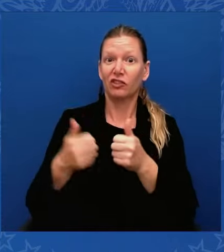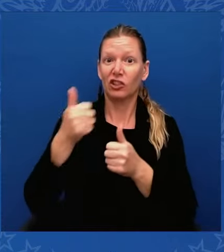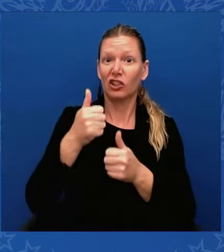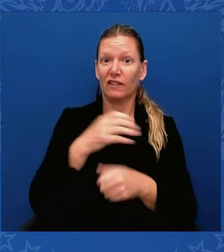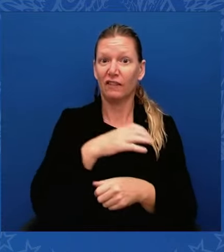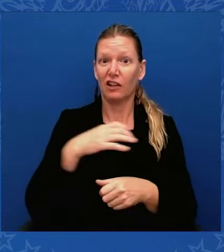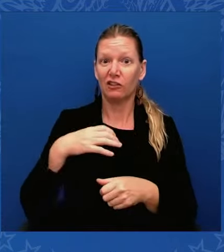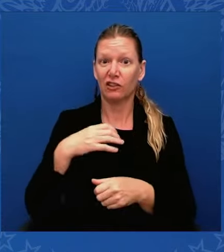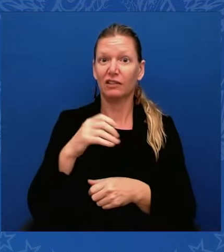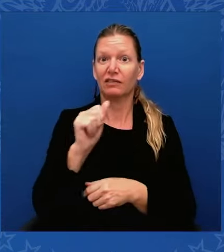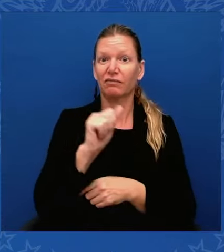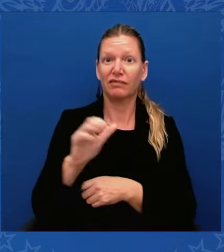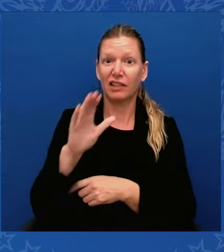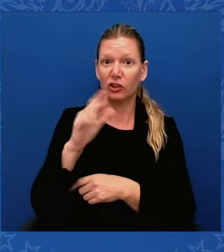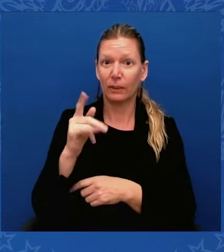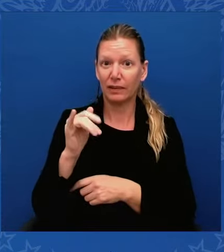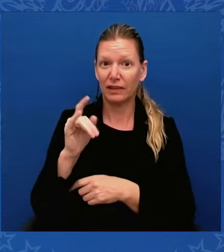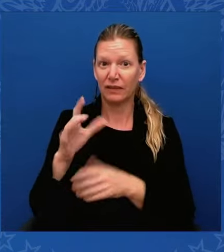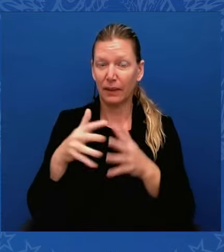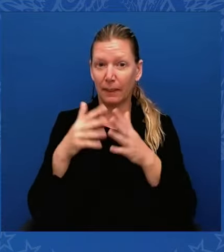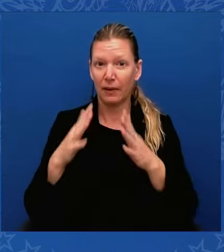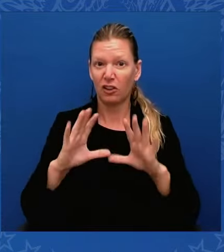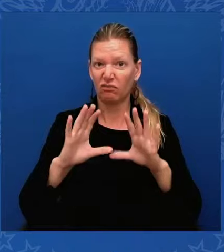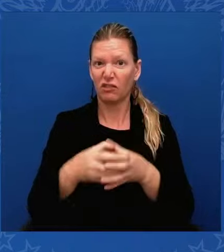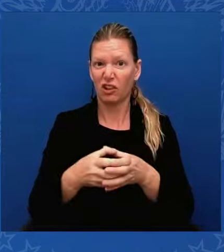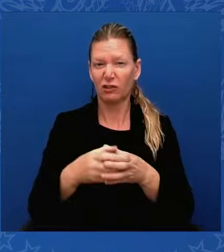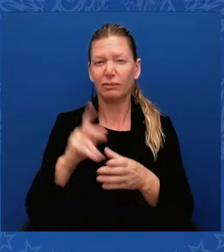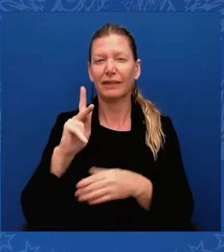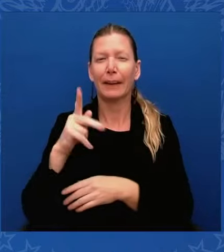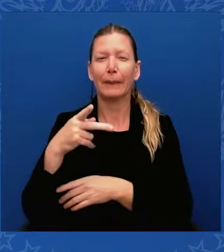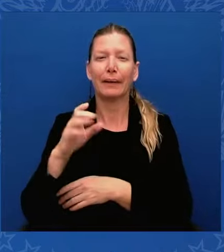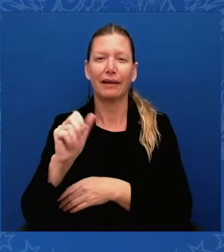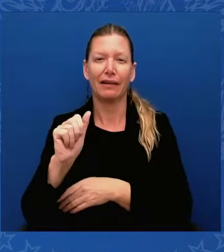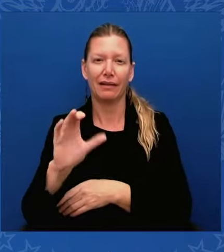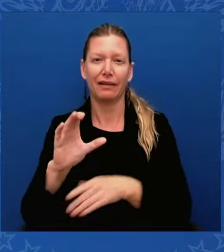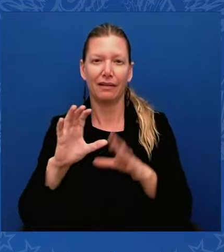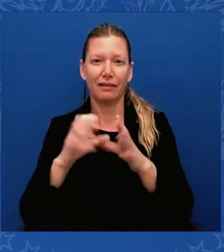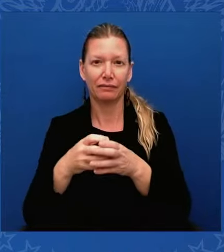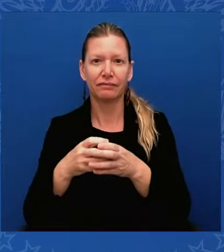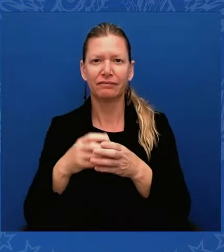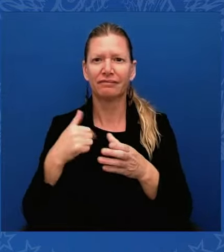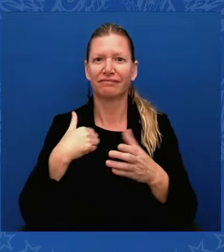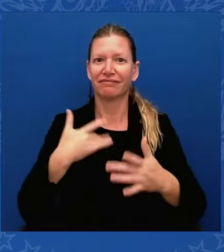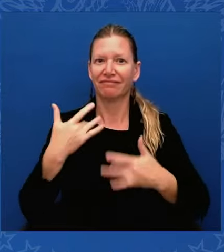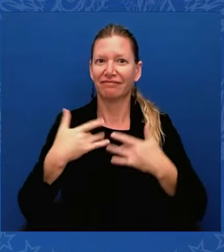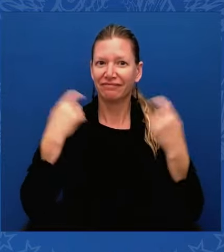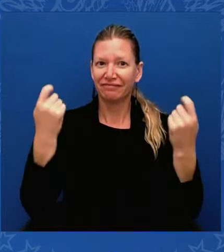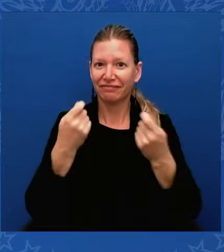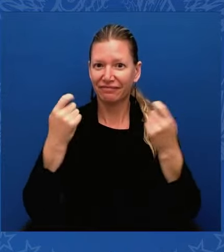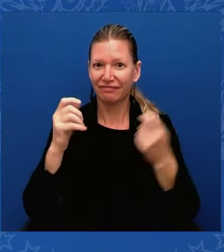I'm so excited to be celebrating AIPAC 30th anniversary this year at tonight's awards gala,